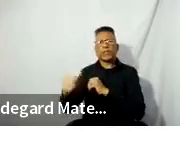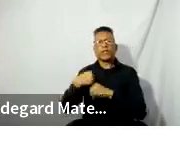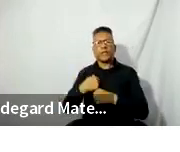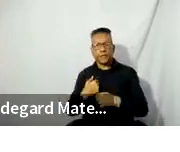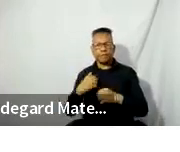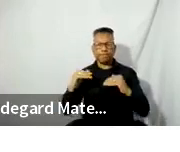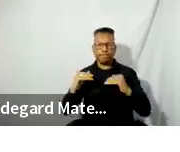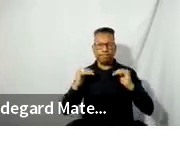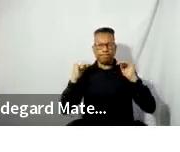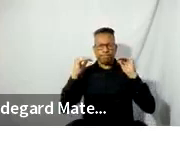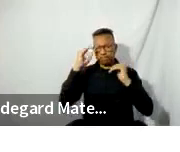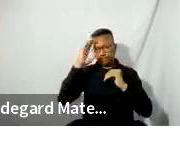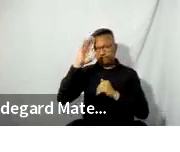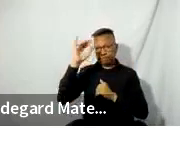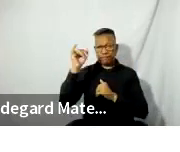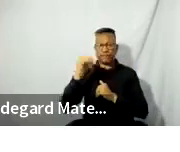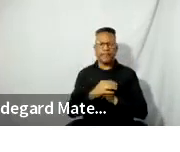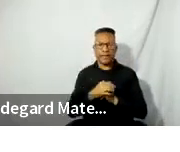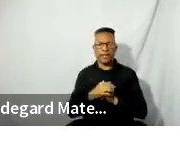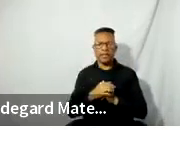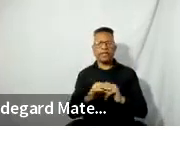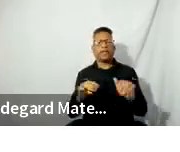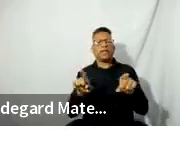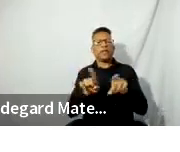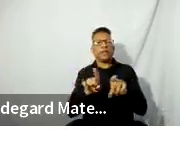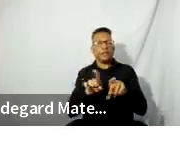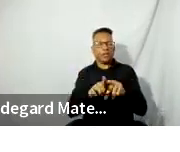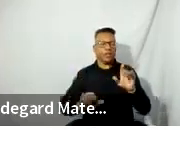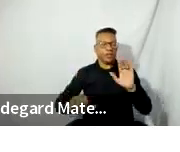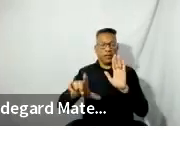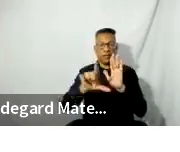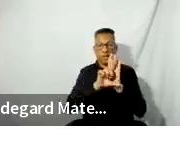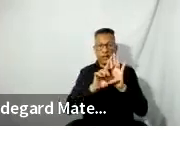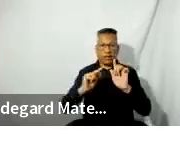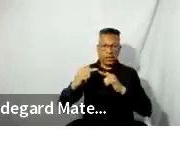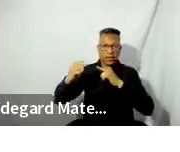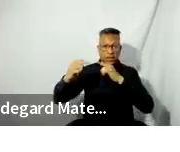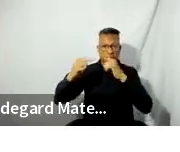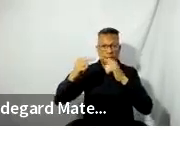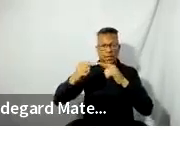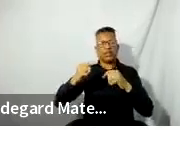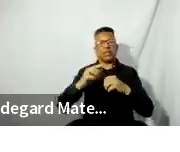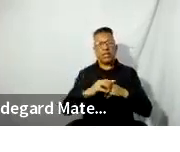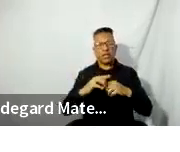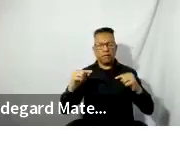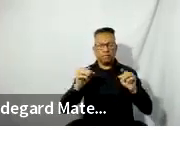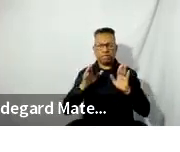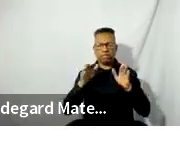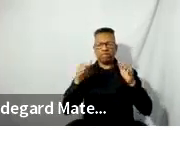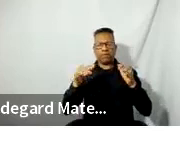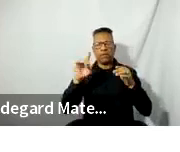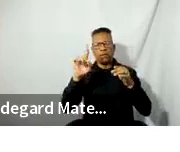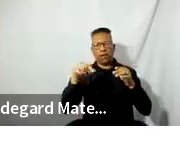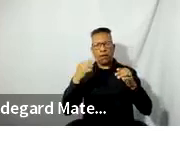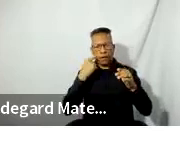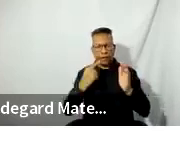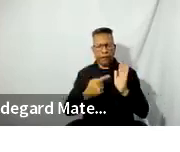psychological functions, and the the genetic the genetic law, specific fically appears y appears there